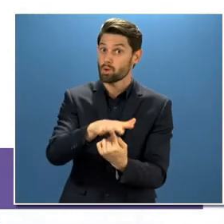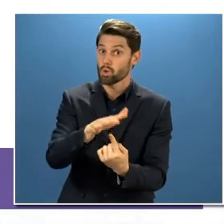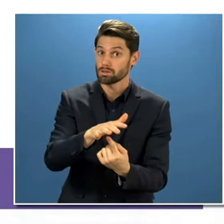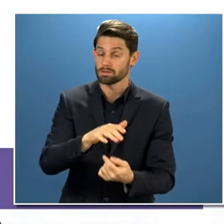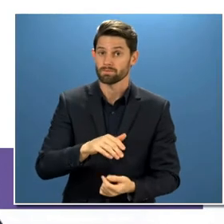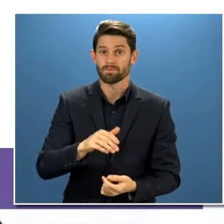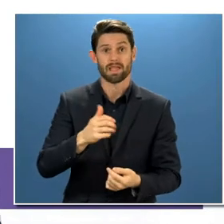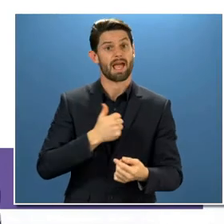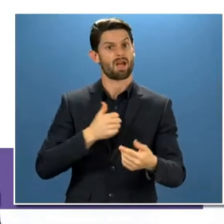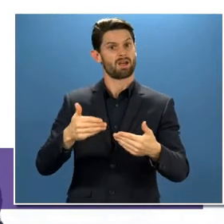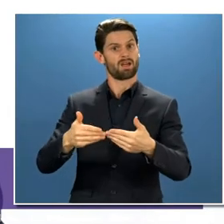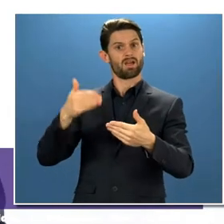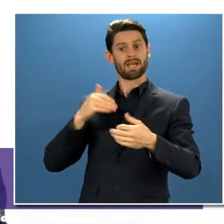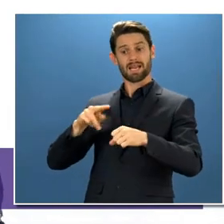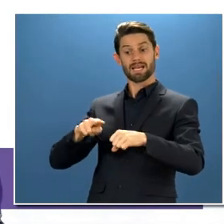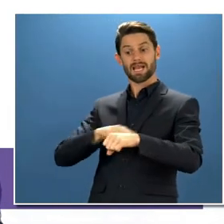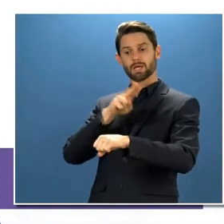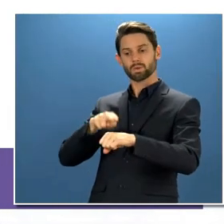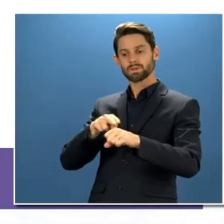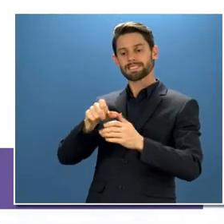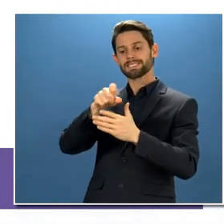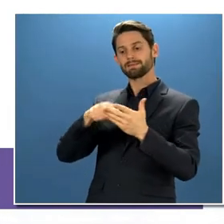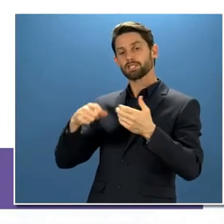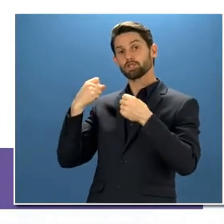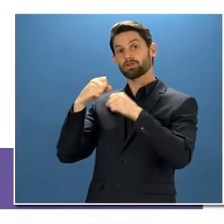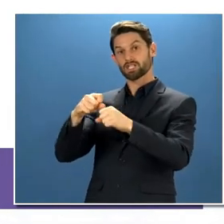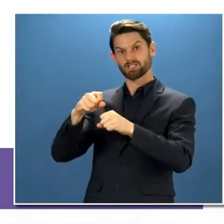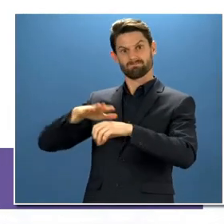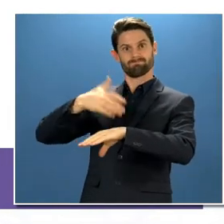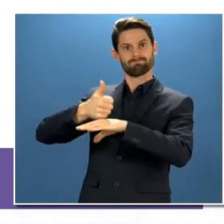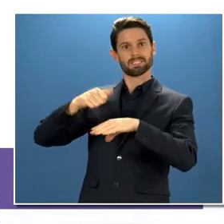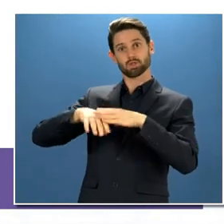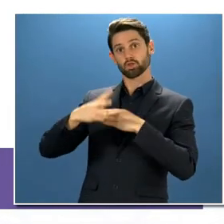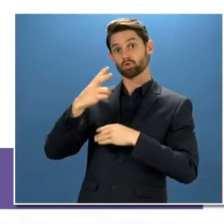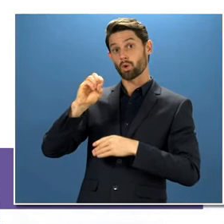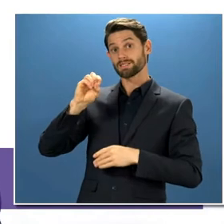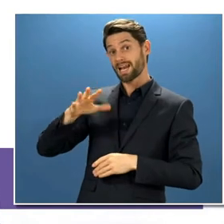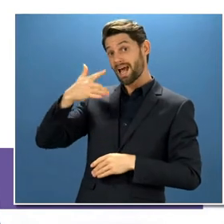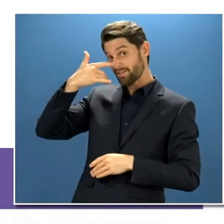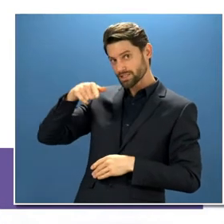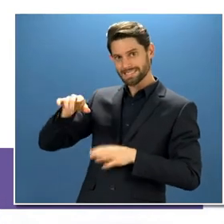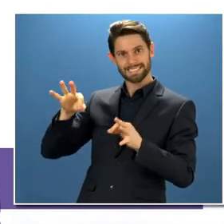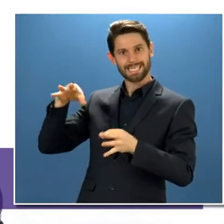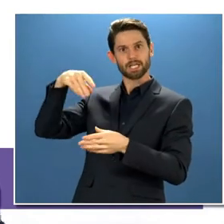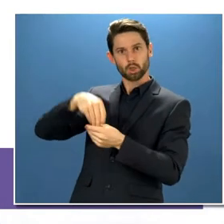which was entered into in 2010, unfortunately didn't have a data framework that was implemented.